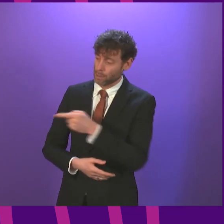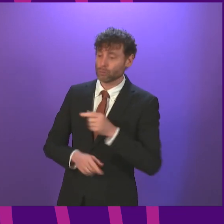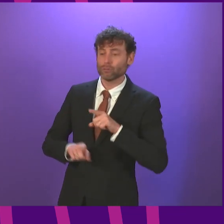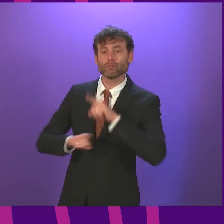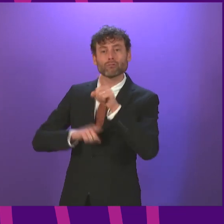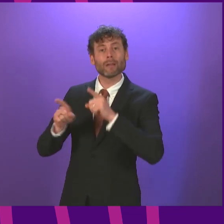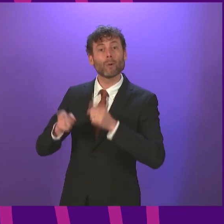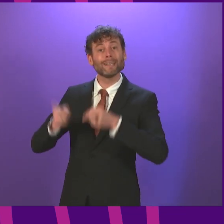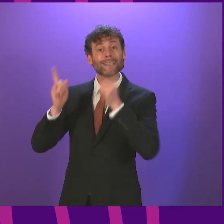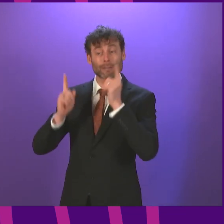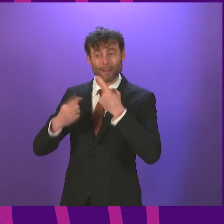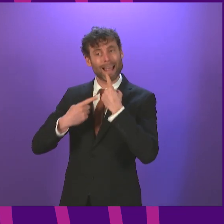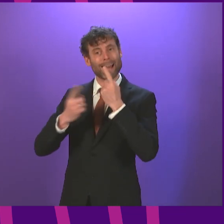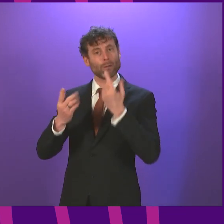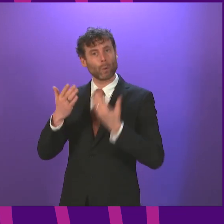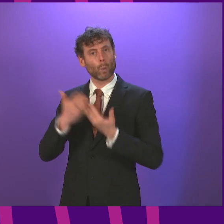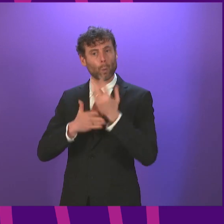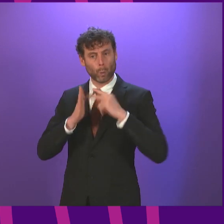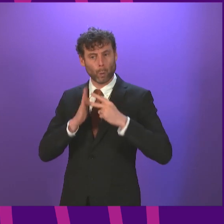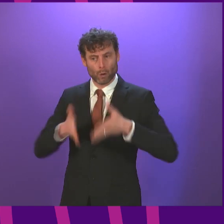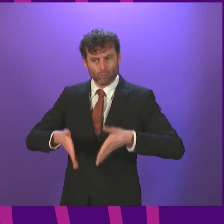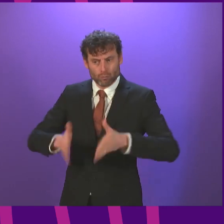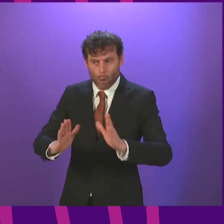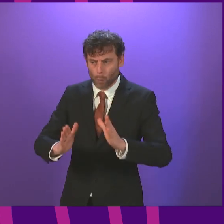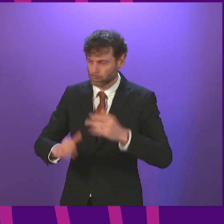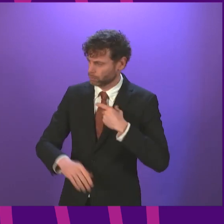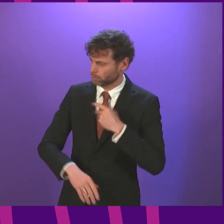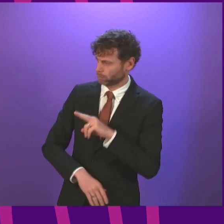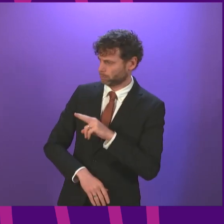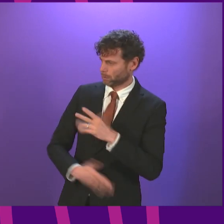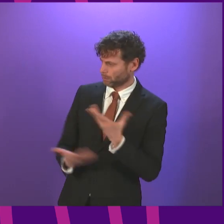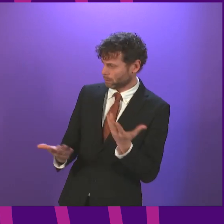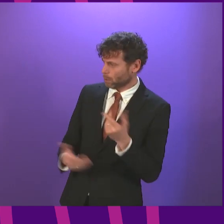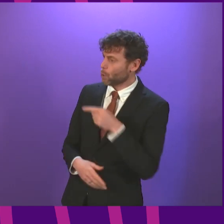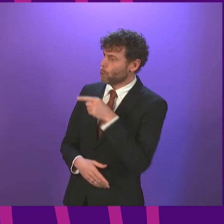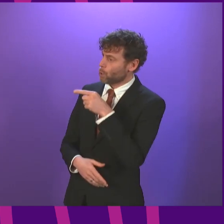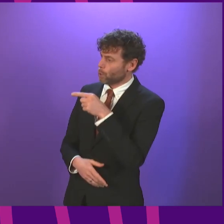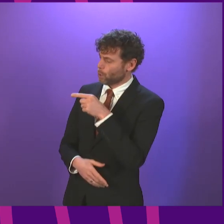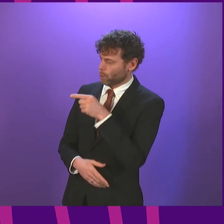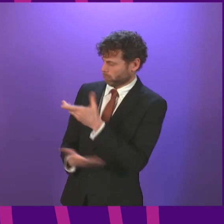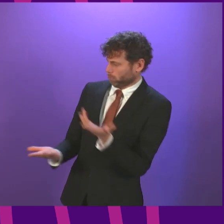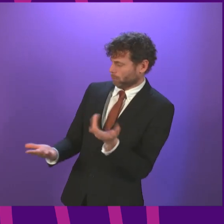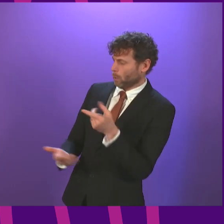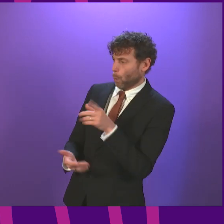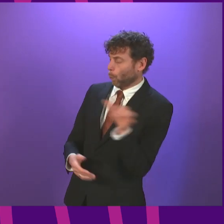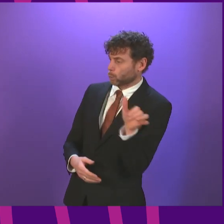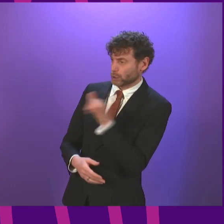secretary delivering the First Minister’s or Boris Johnson’s agenda? The First Minister: I do not think that that is a particularly